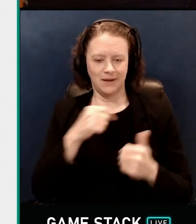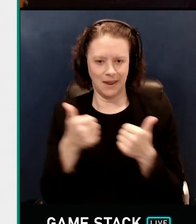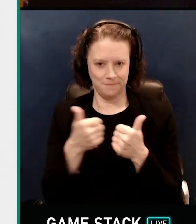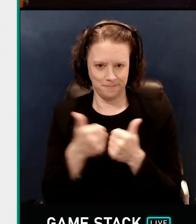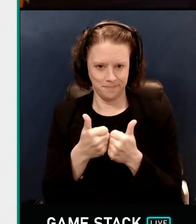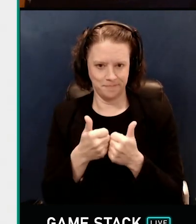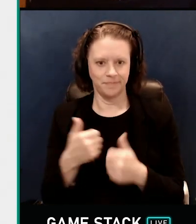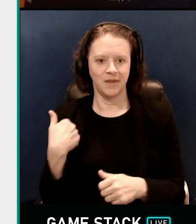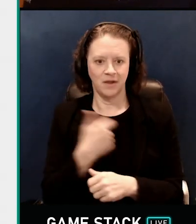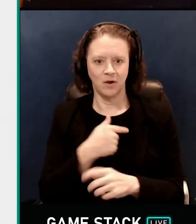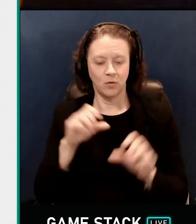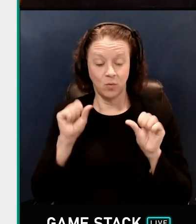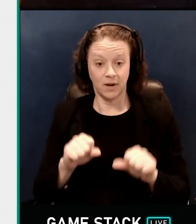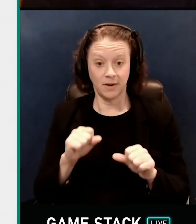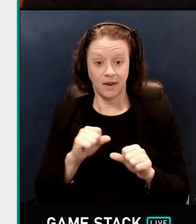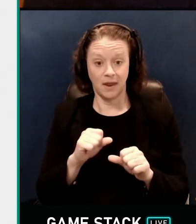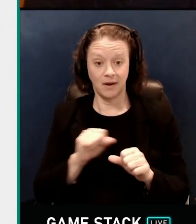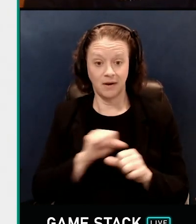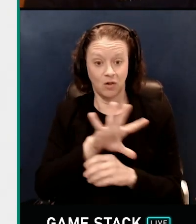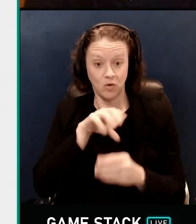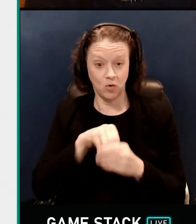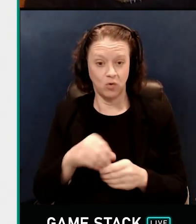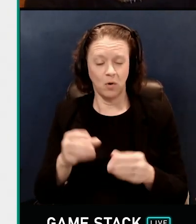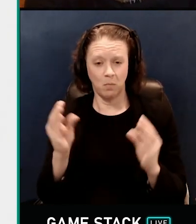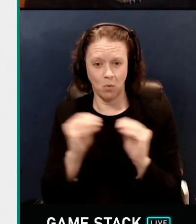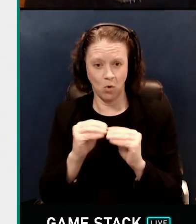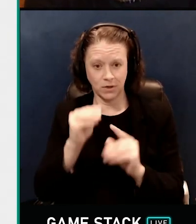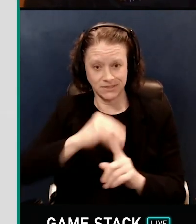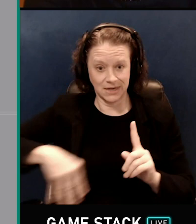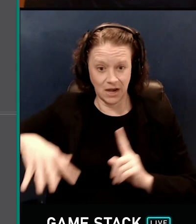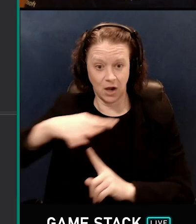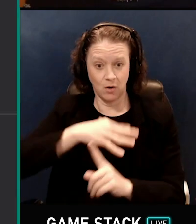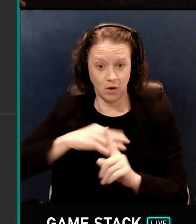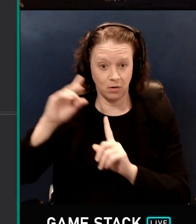and we can cover more scenarios than ever before.